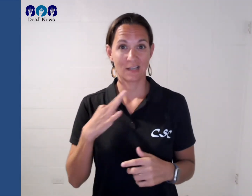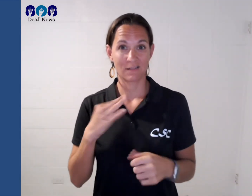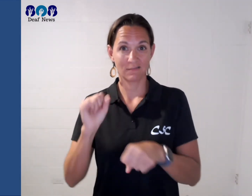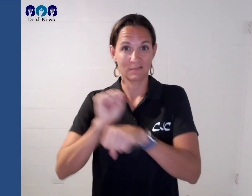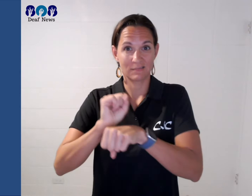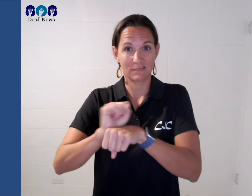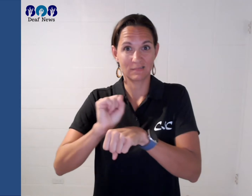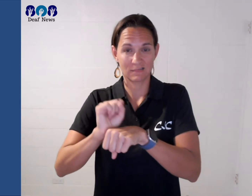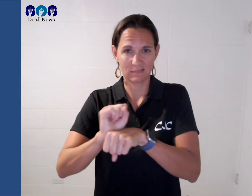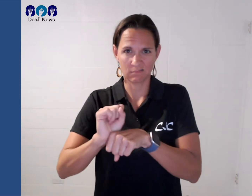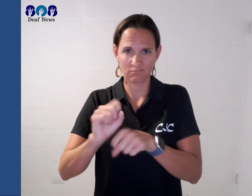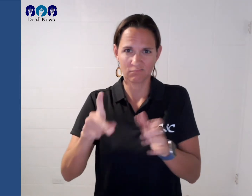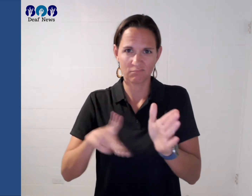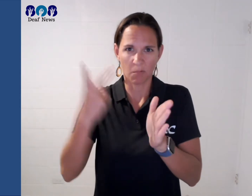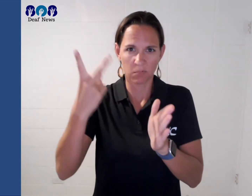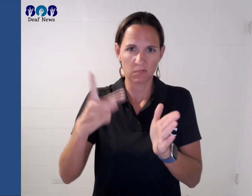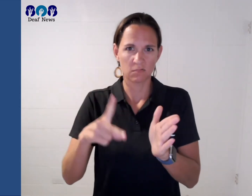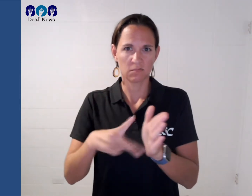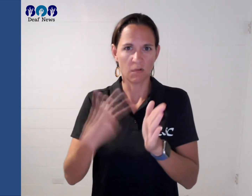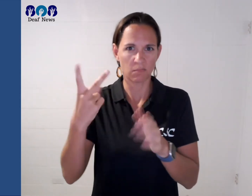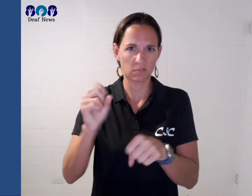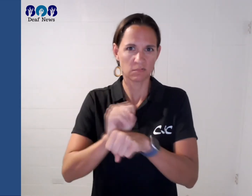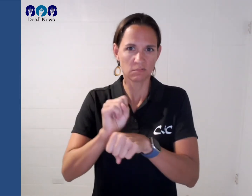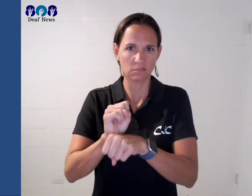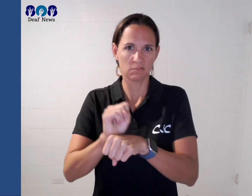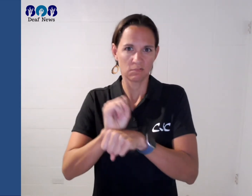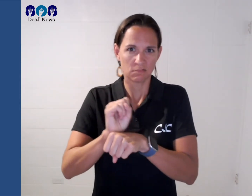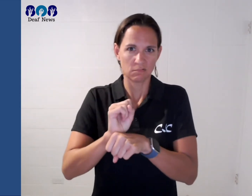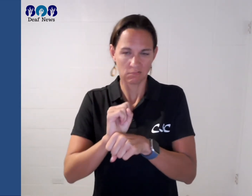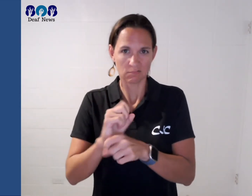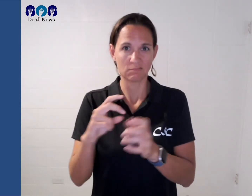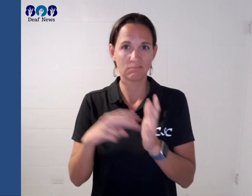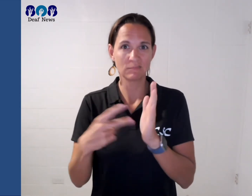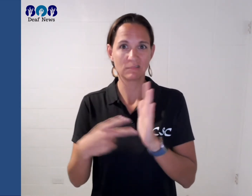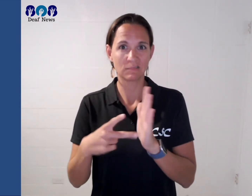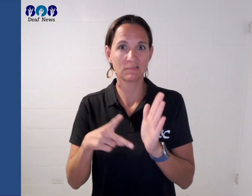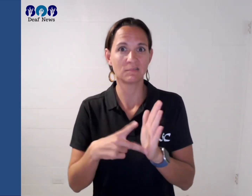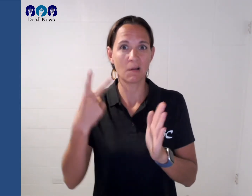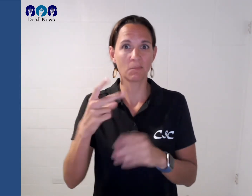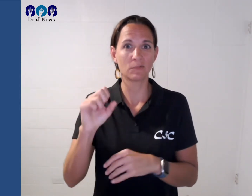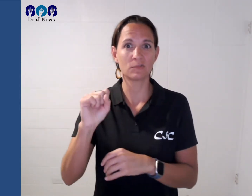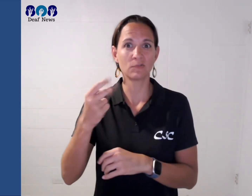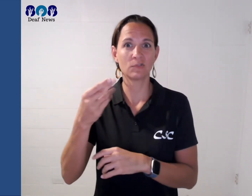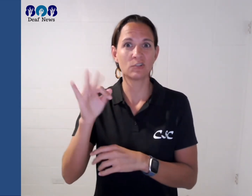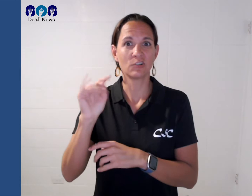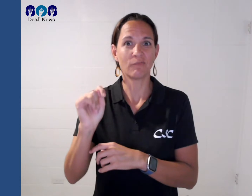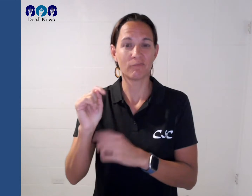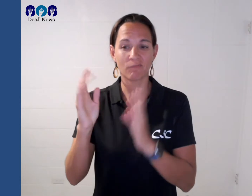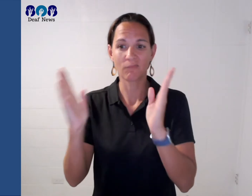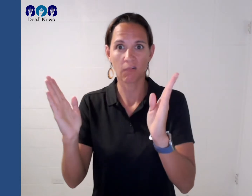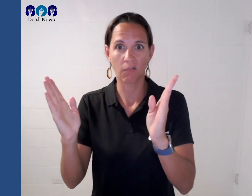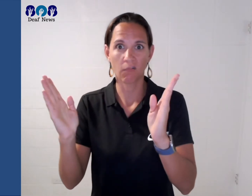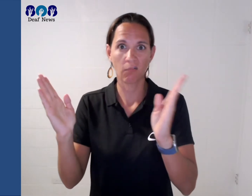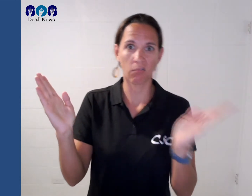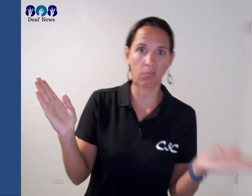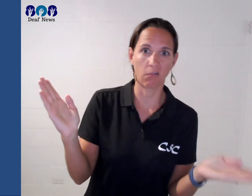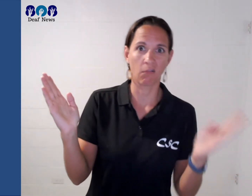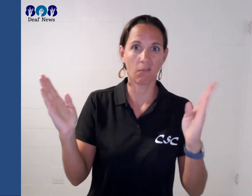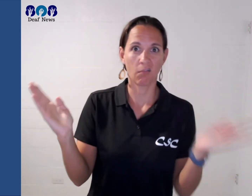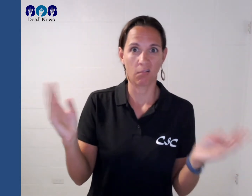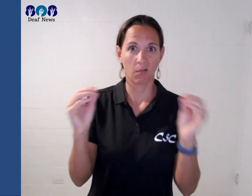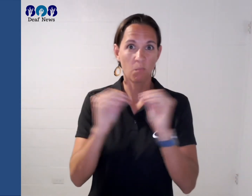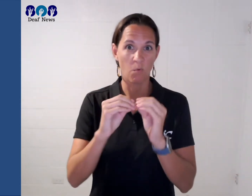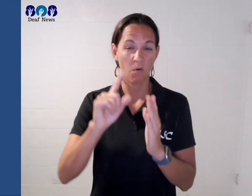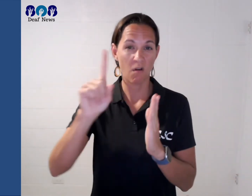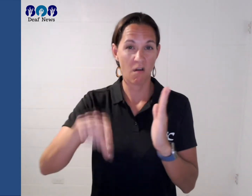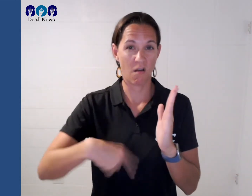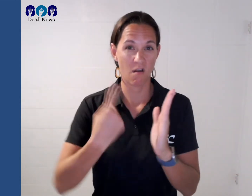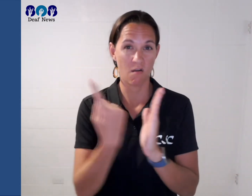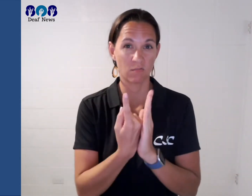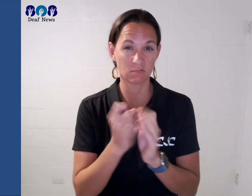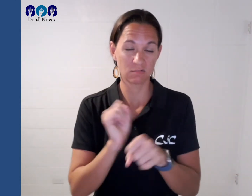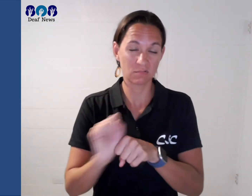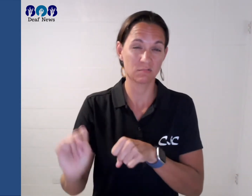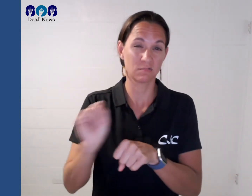is dwindling. Those that are able to go to work have to do double work, more responsibility,